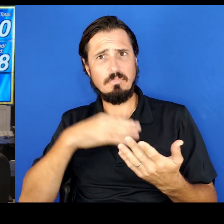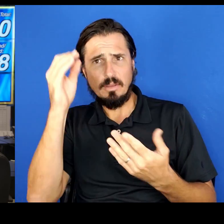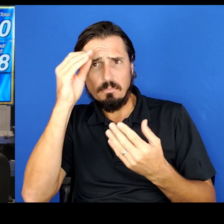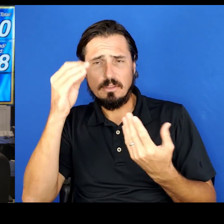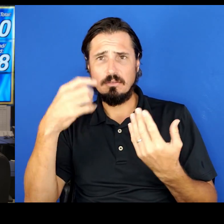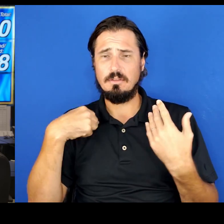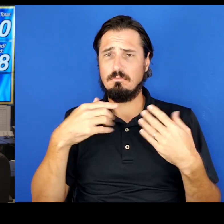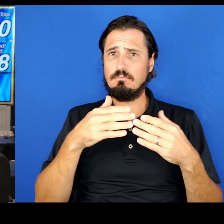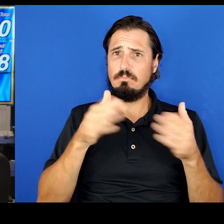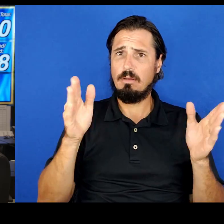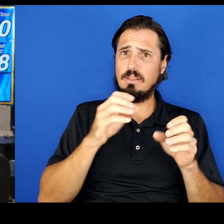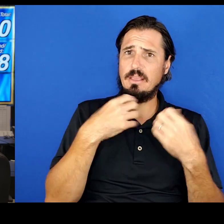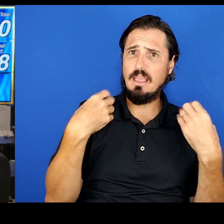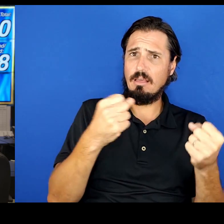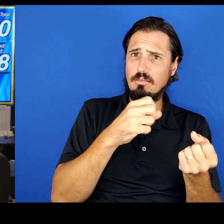physician and a pediatrician.